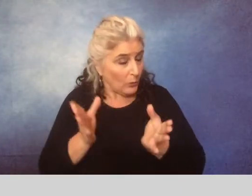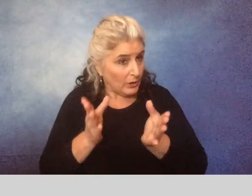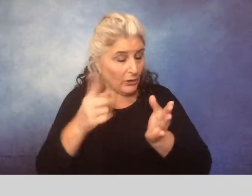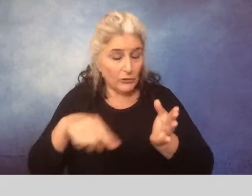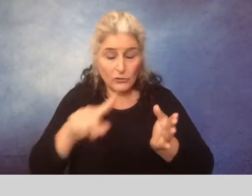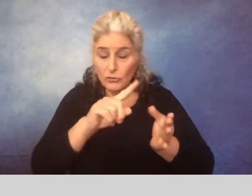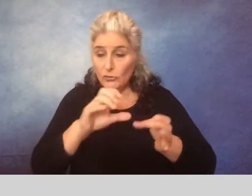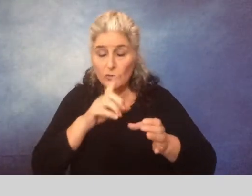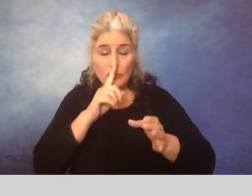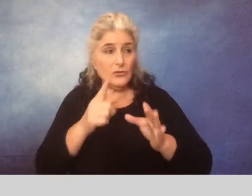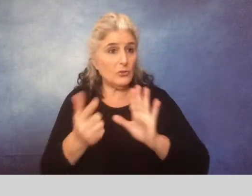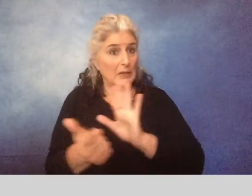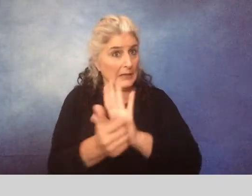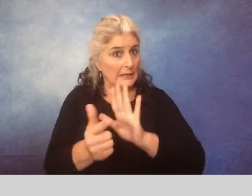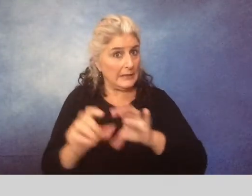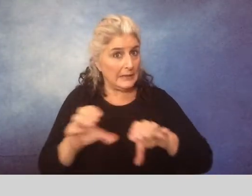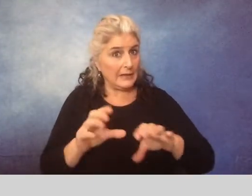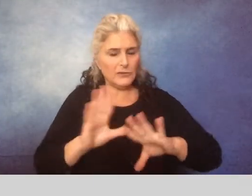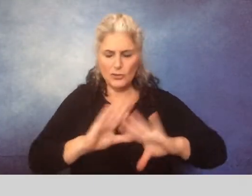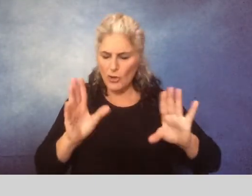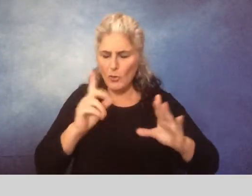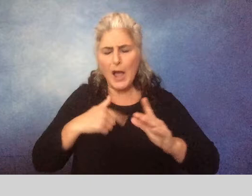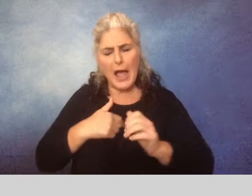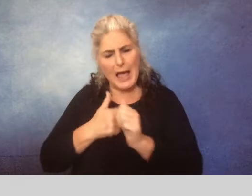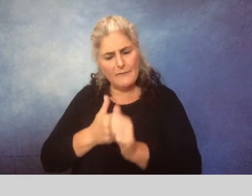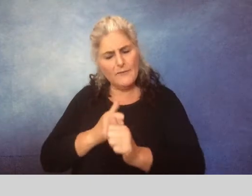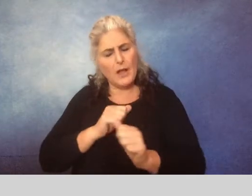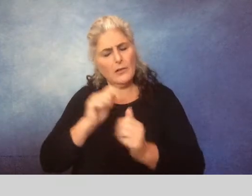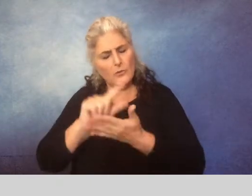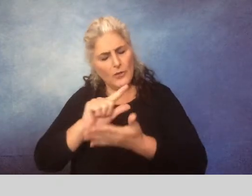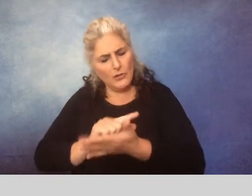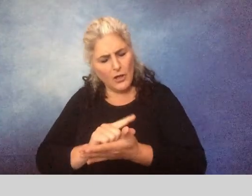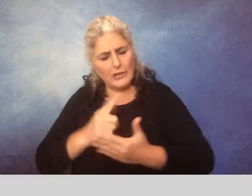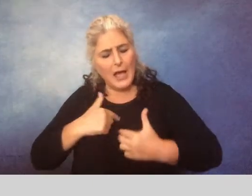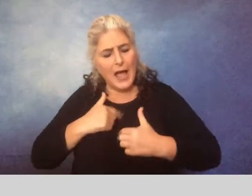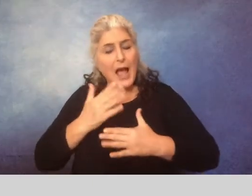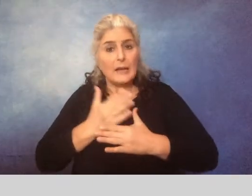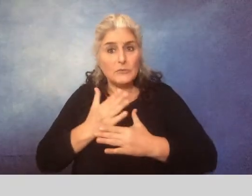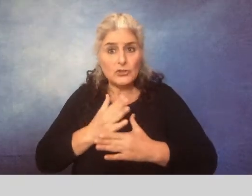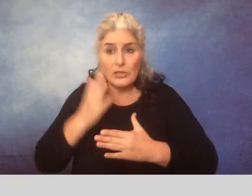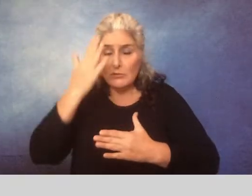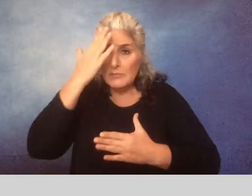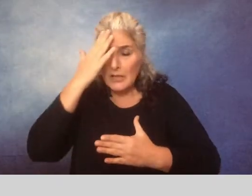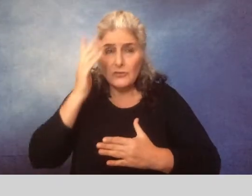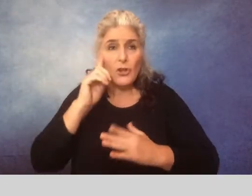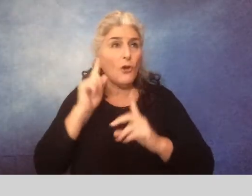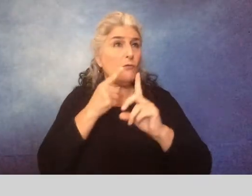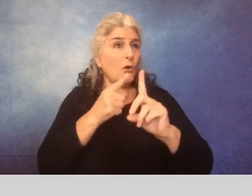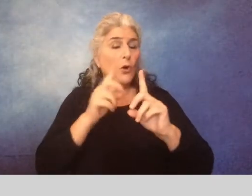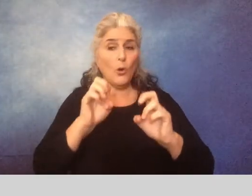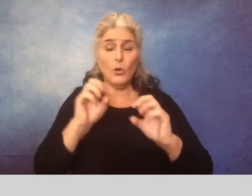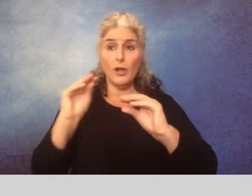I am a law abiding citizen that is sharing their knowledge for educational purposes only.